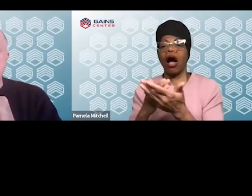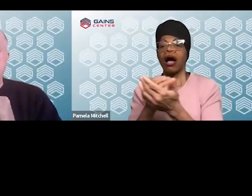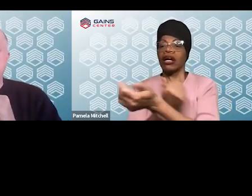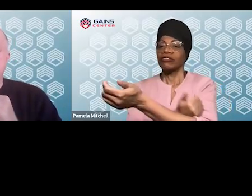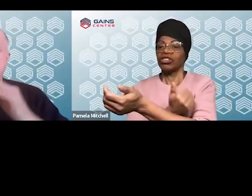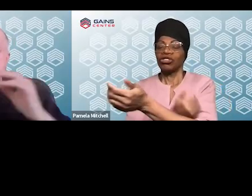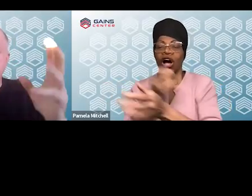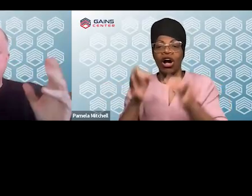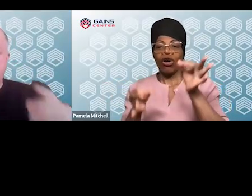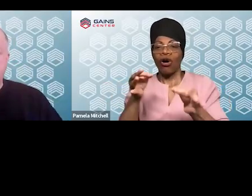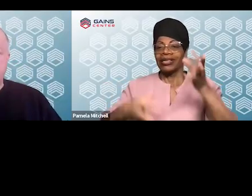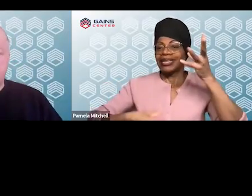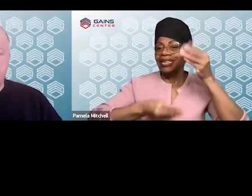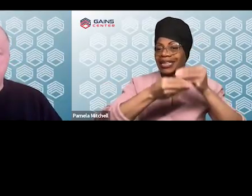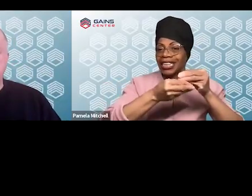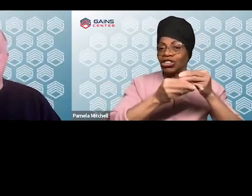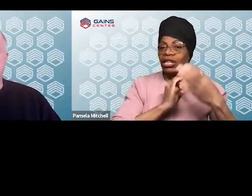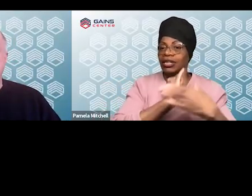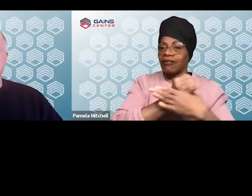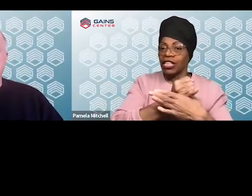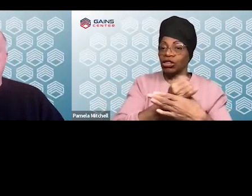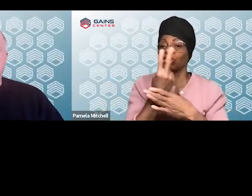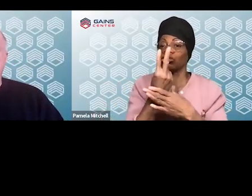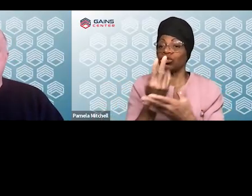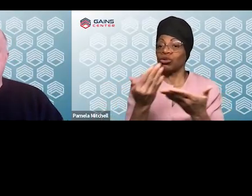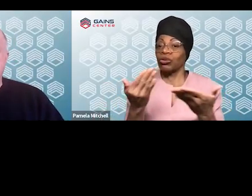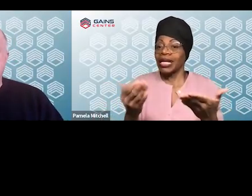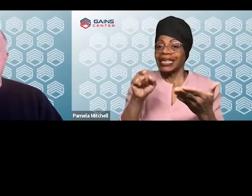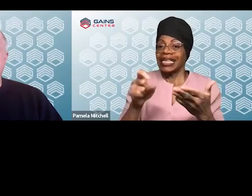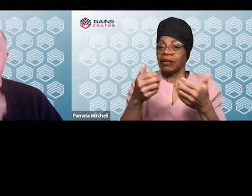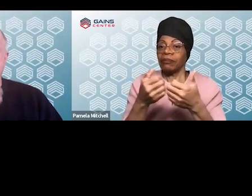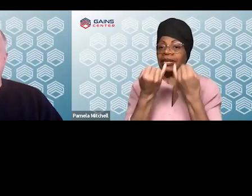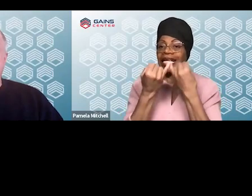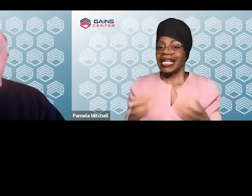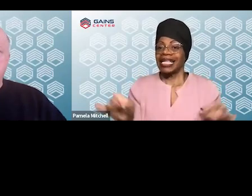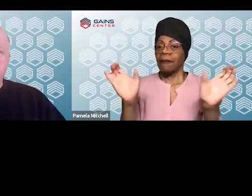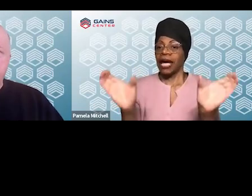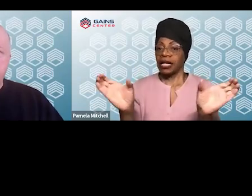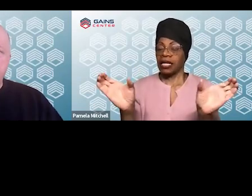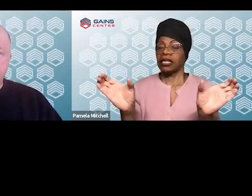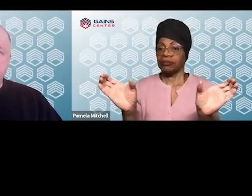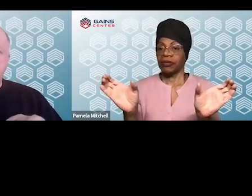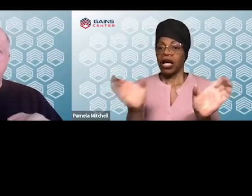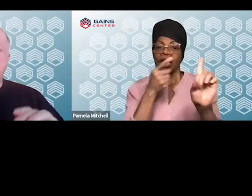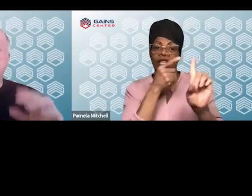So the two things have to stay independent. And the point of care... So the point of care test results